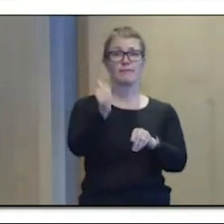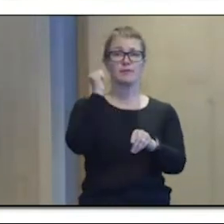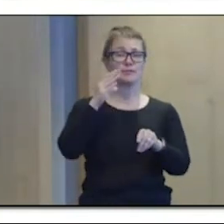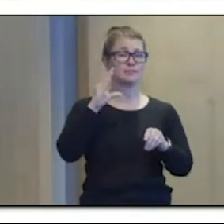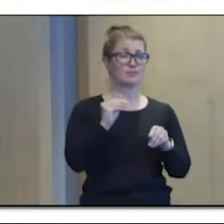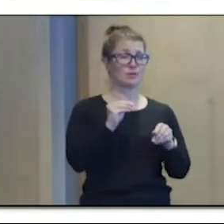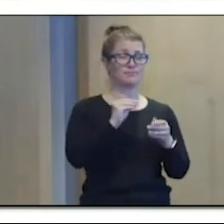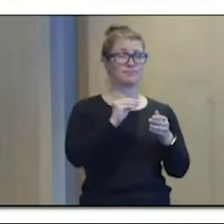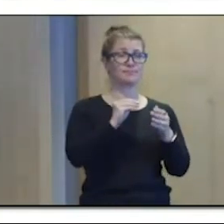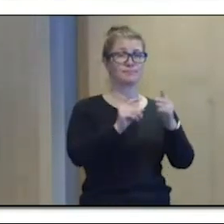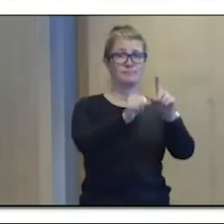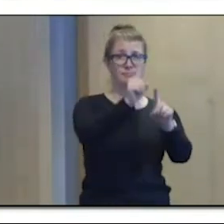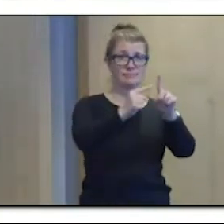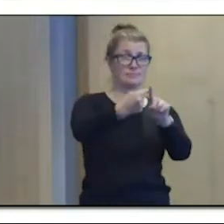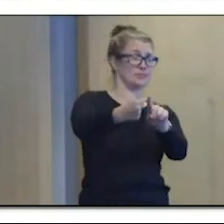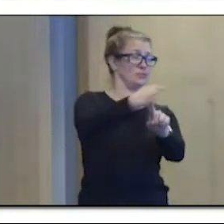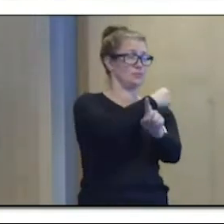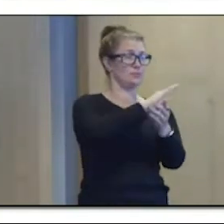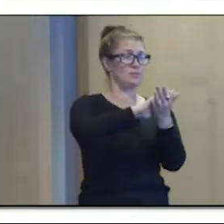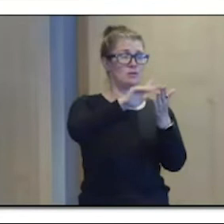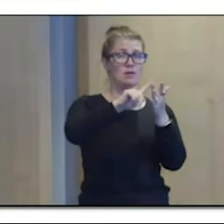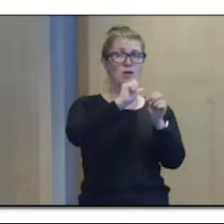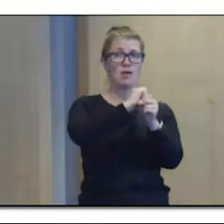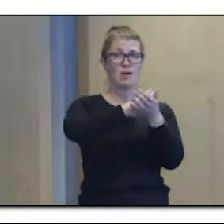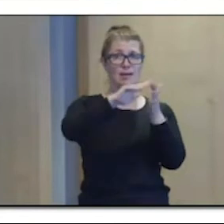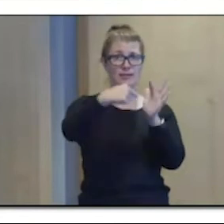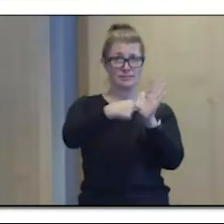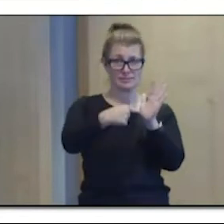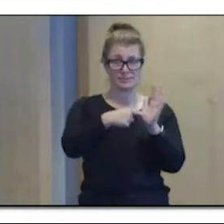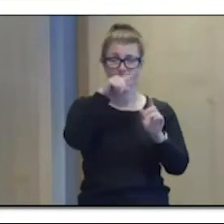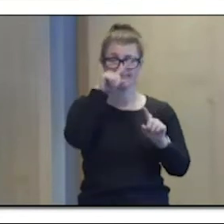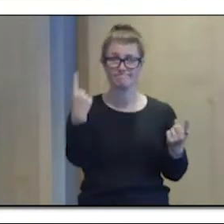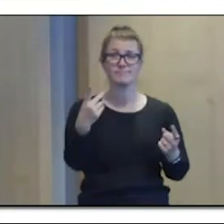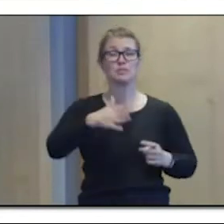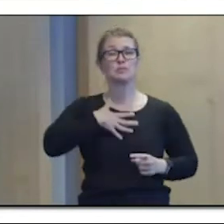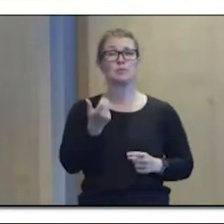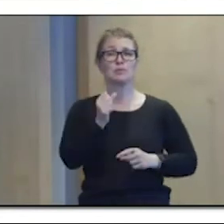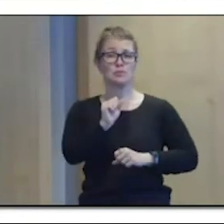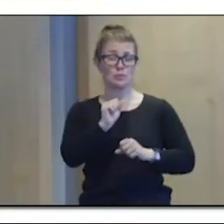you know you wouldn't want your electricity system to run backwards for any length of time,